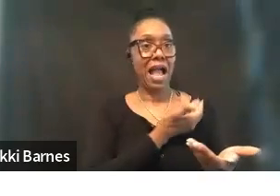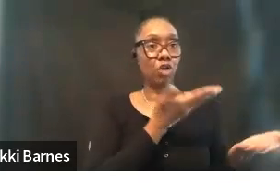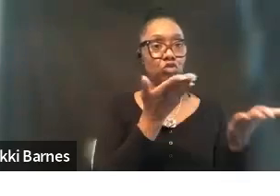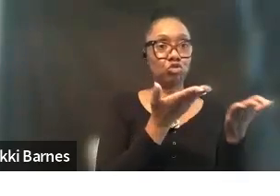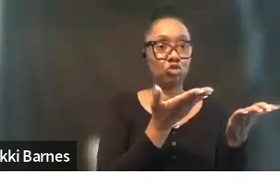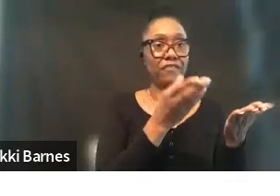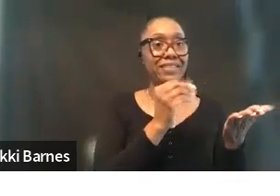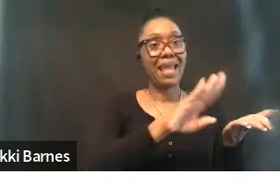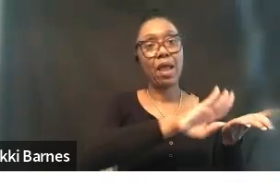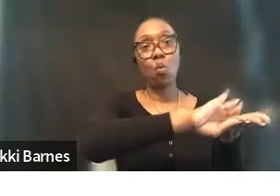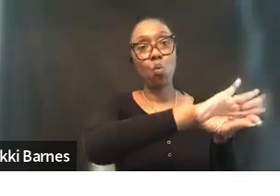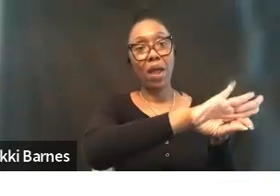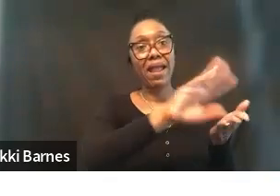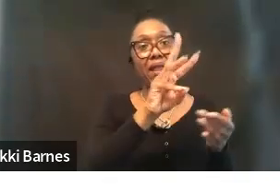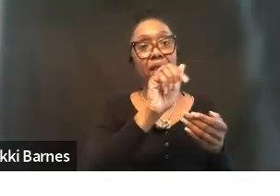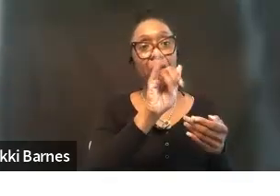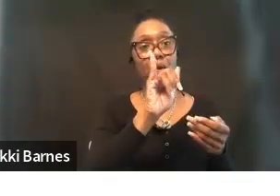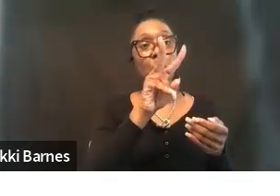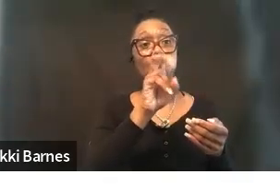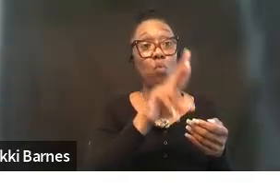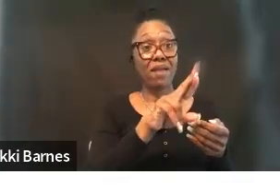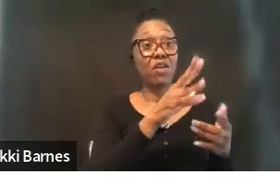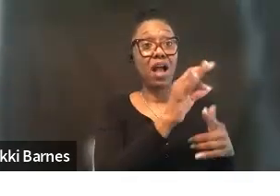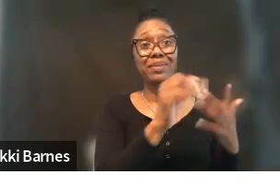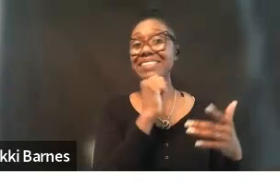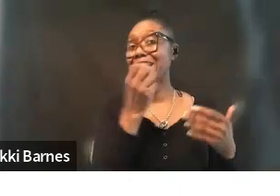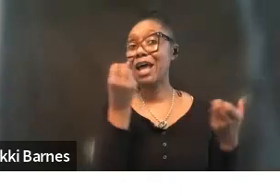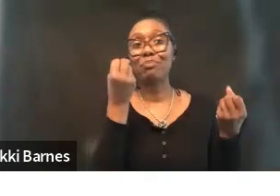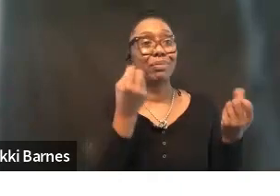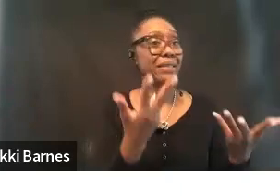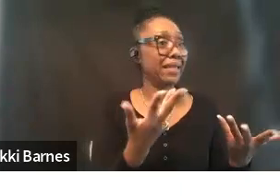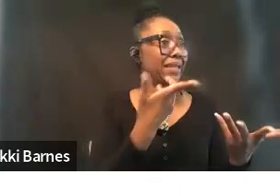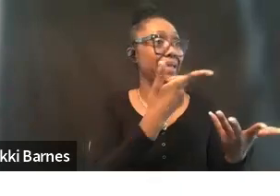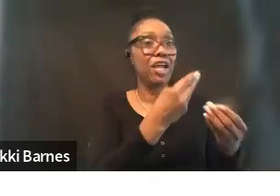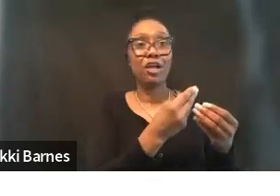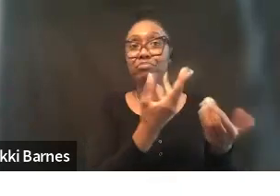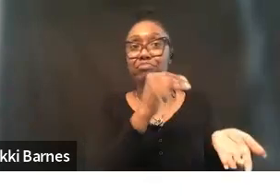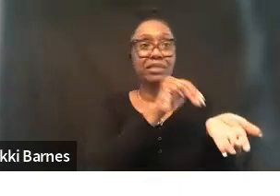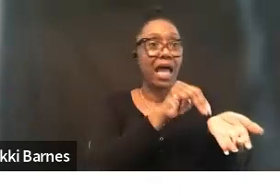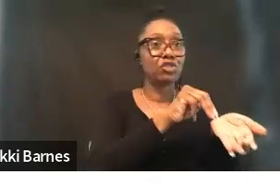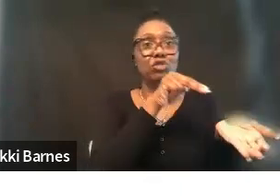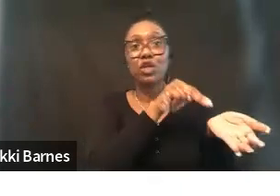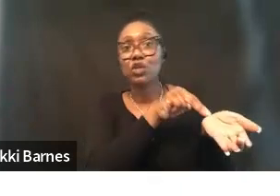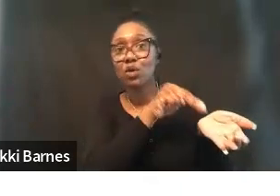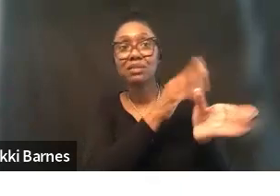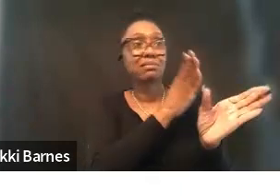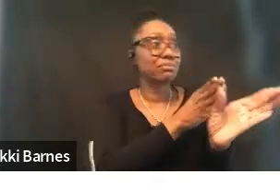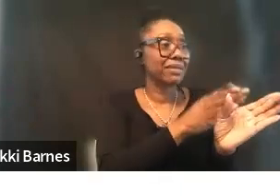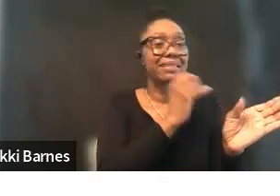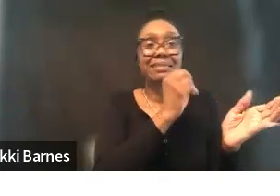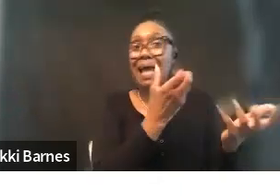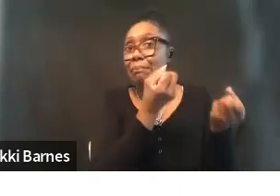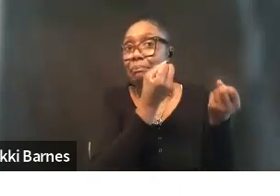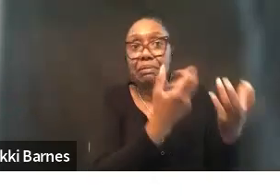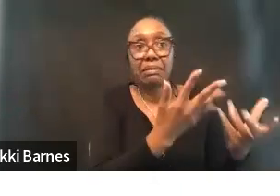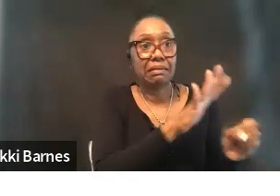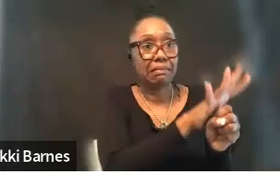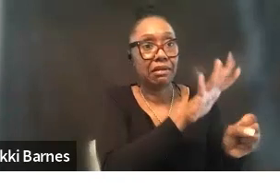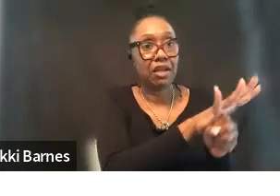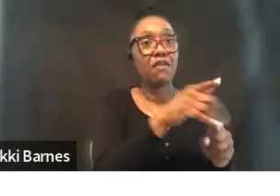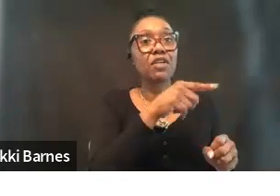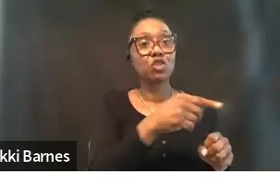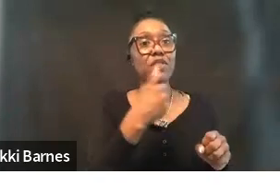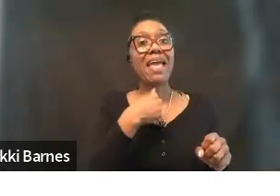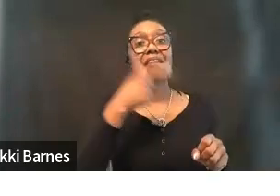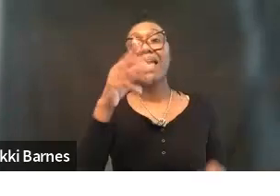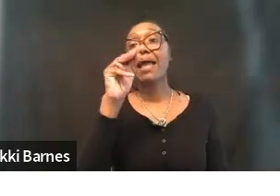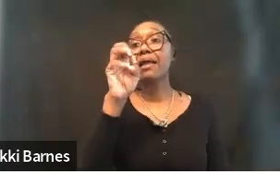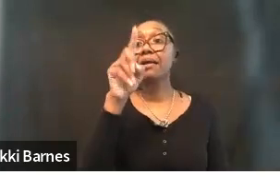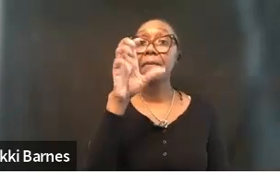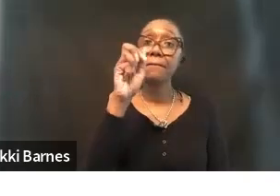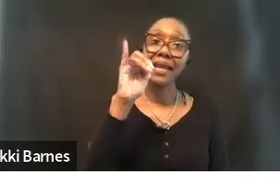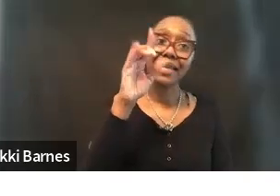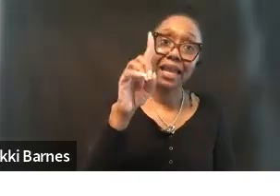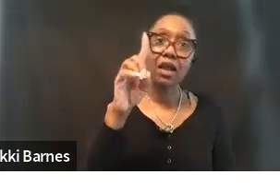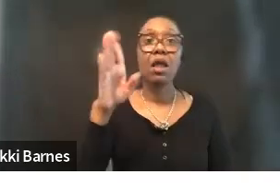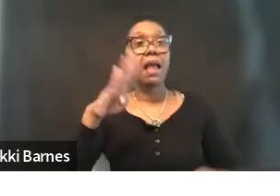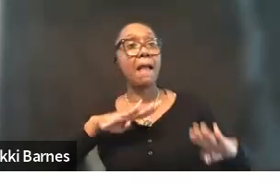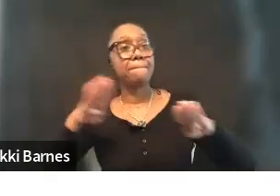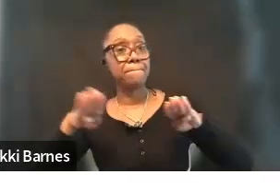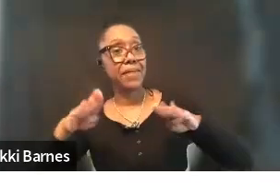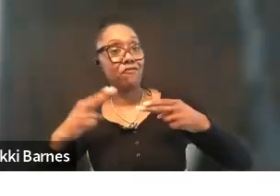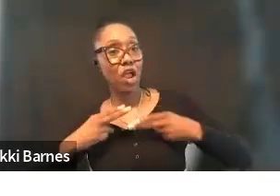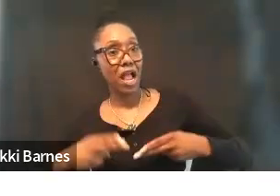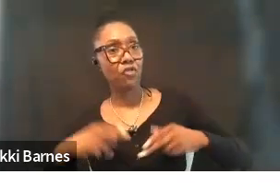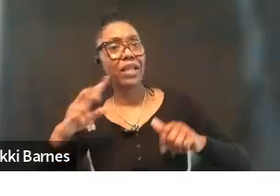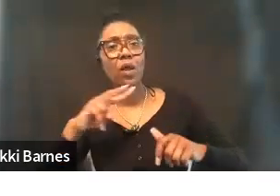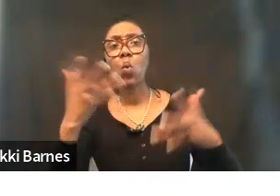There's not a lot of providers and so there's not access. So one of the things that was agreed is that we would the managed care entities and Medicaid and the office of behavioral health would look at what's what's impacting the enrollment of these providers.